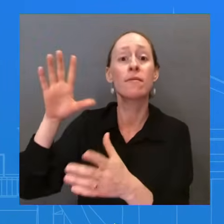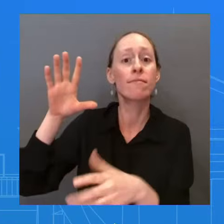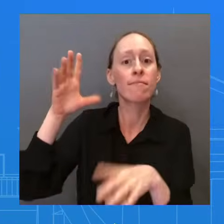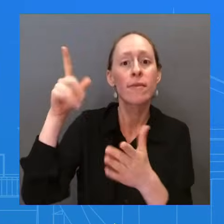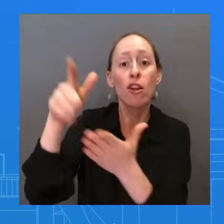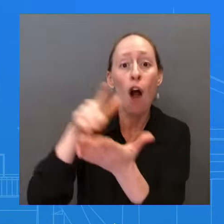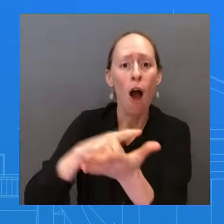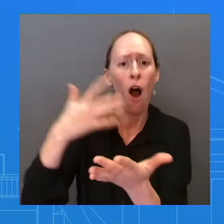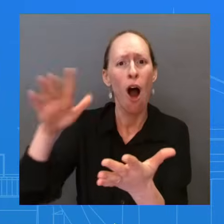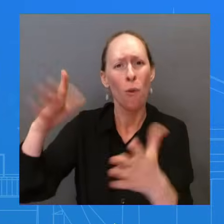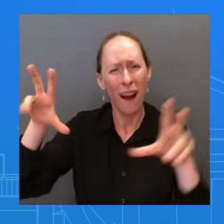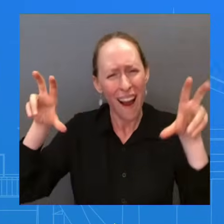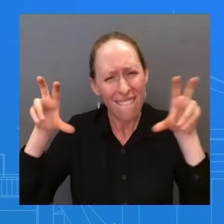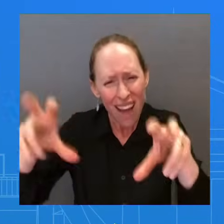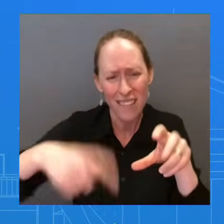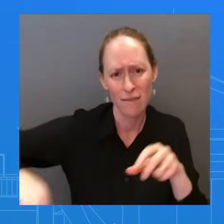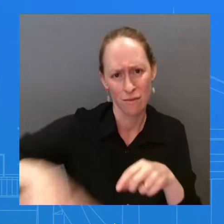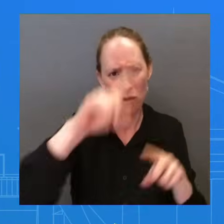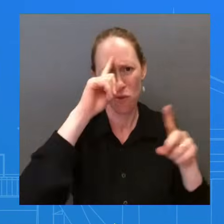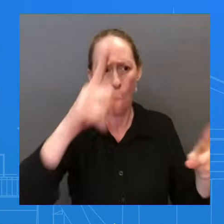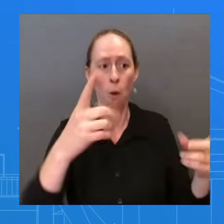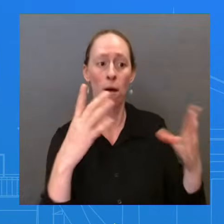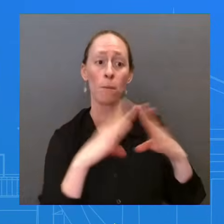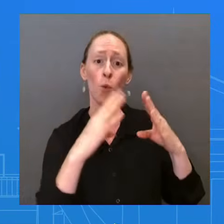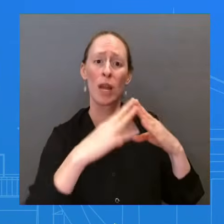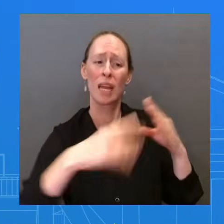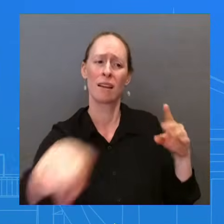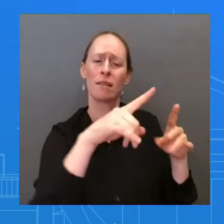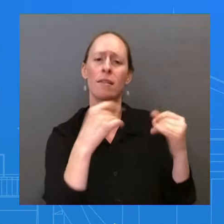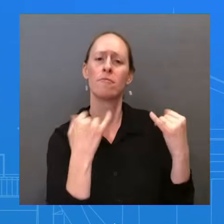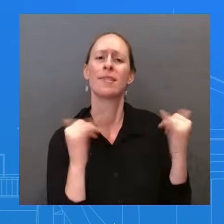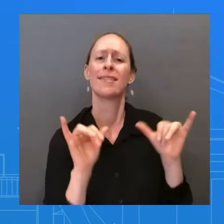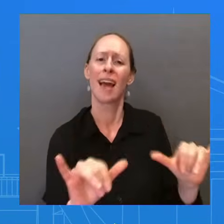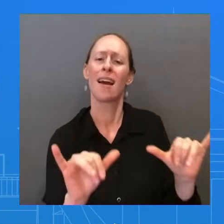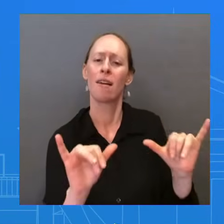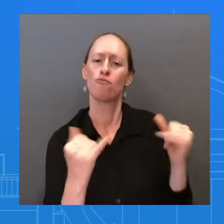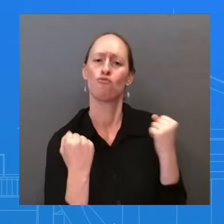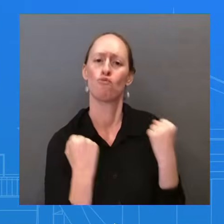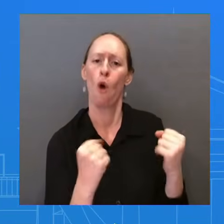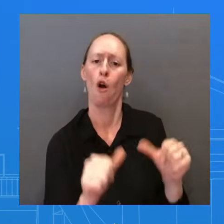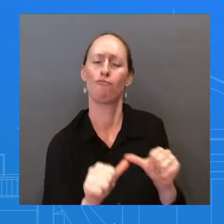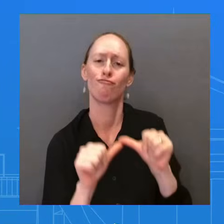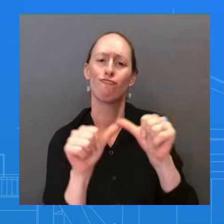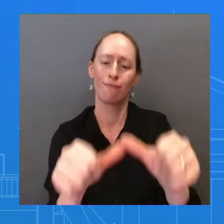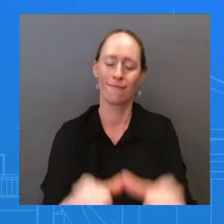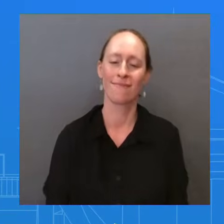is here to talk about our -- the support that we are -- we continue to give to Ukraine